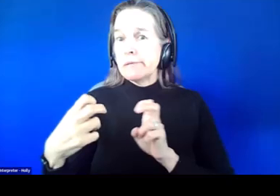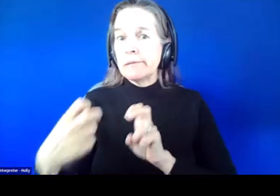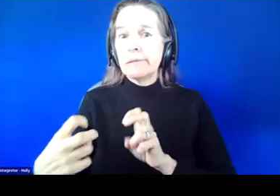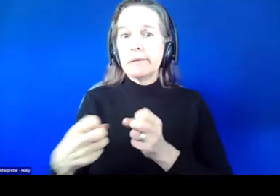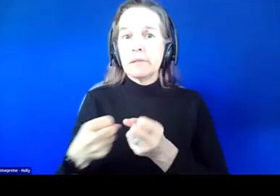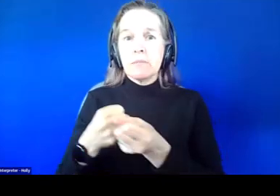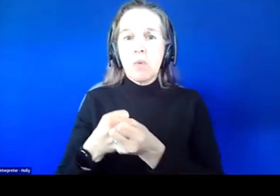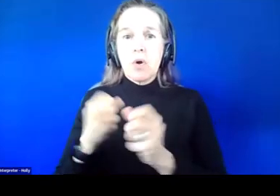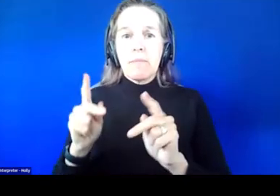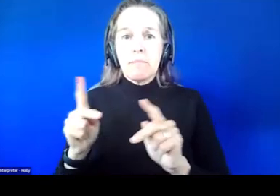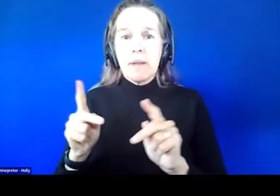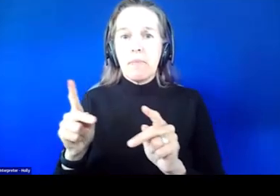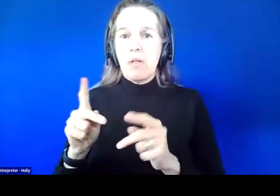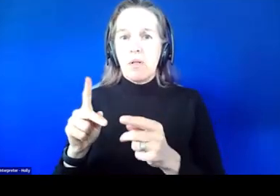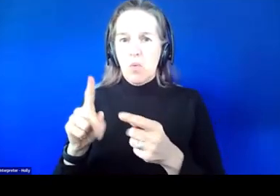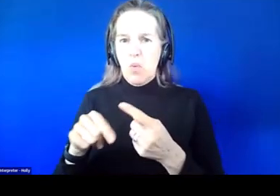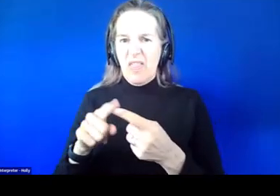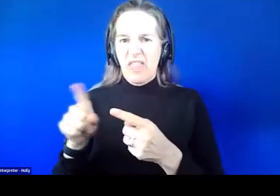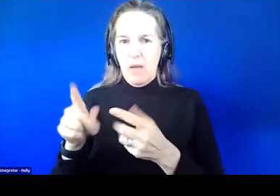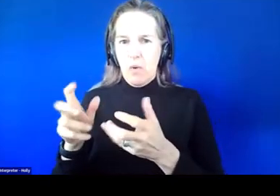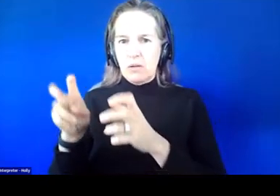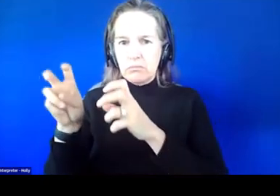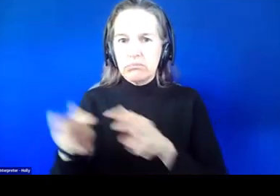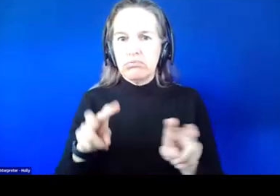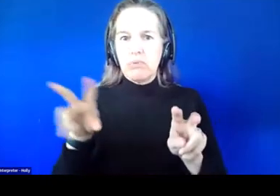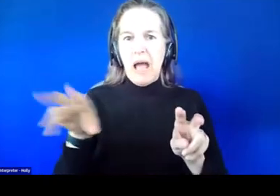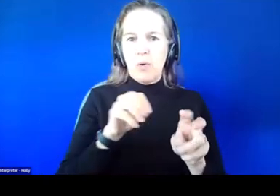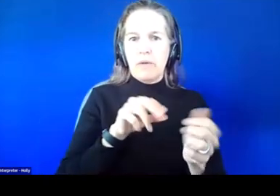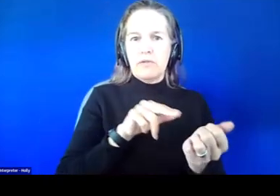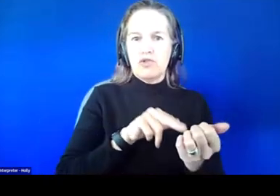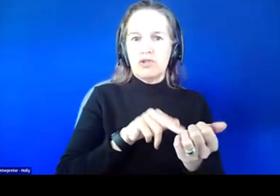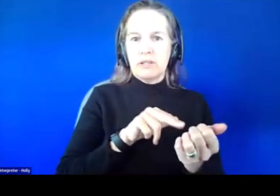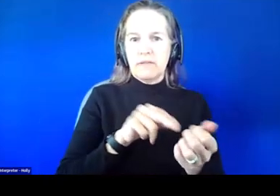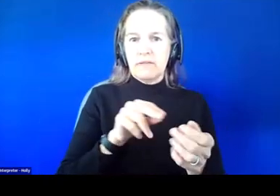of nursing facilities. And before that, I